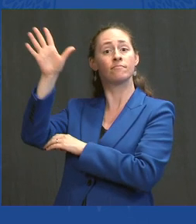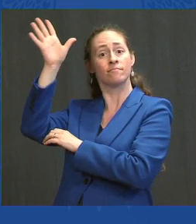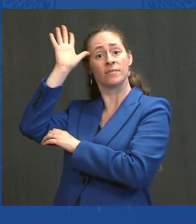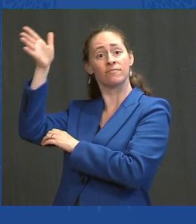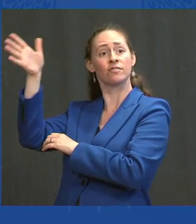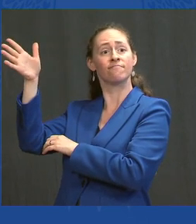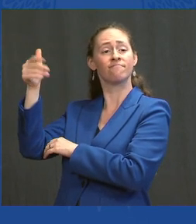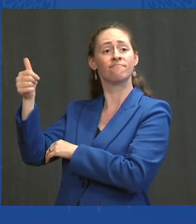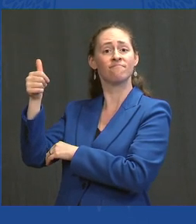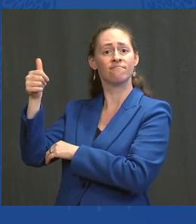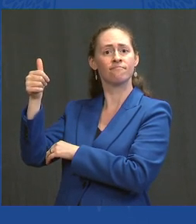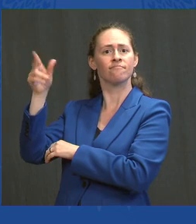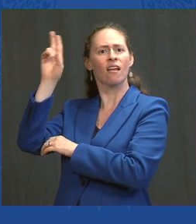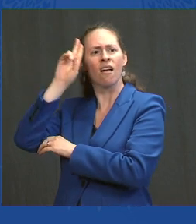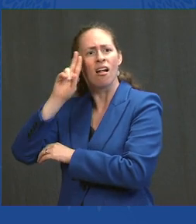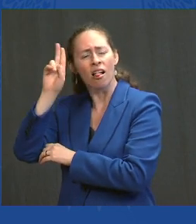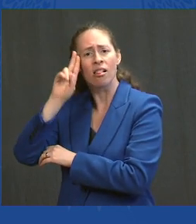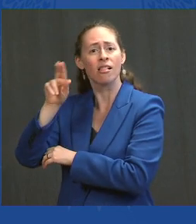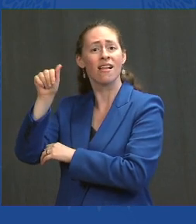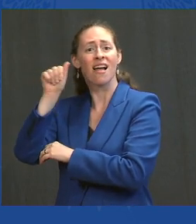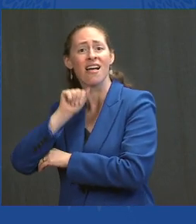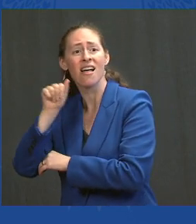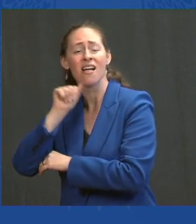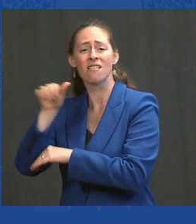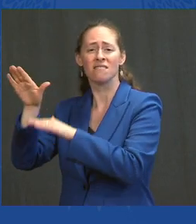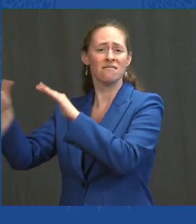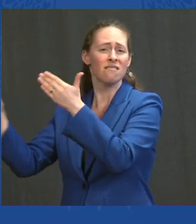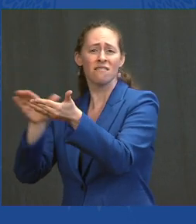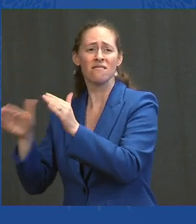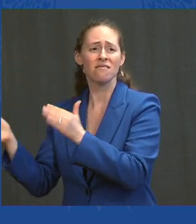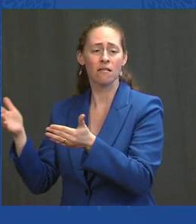and an aunt, she and her parents escaped the Nazis